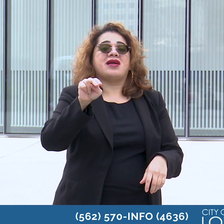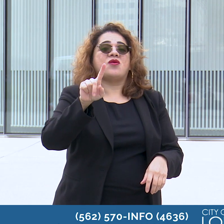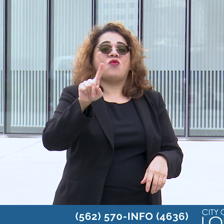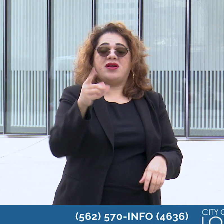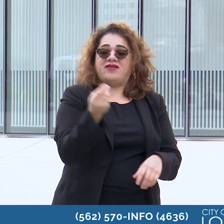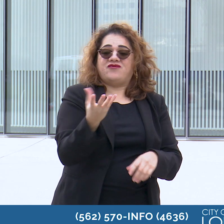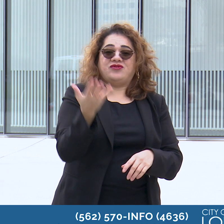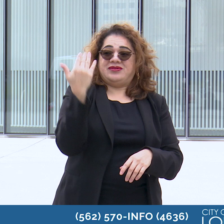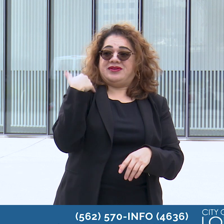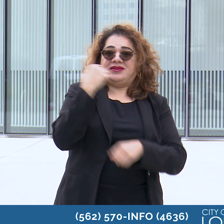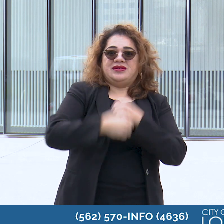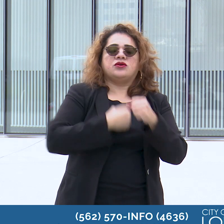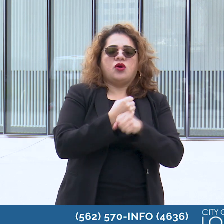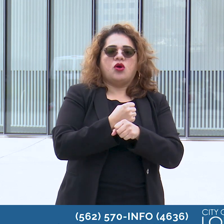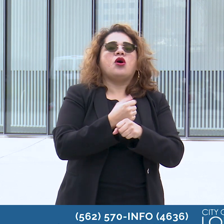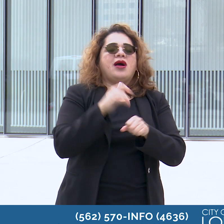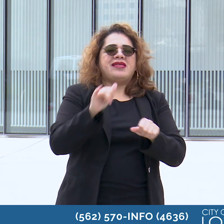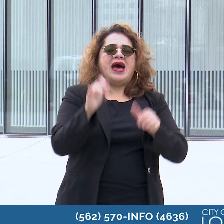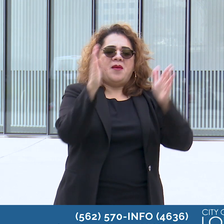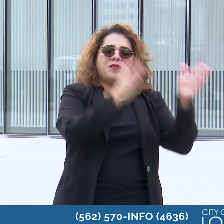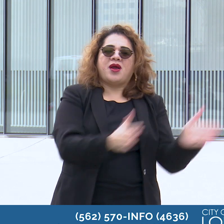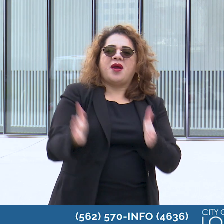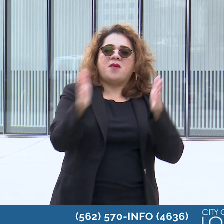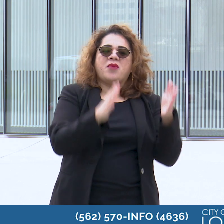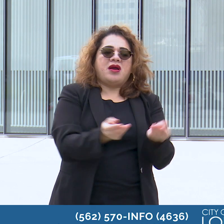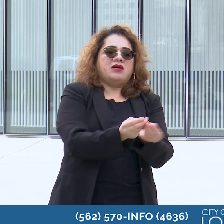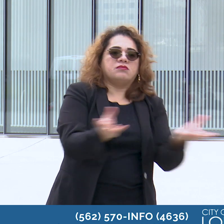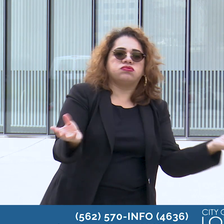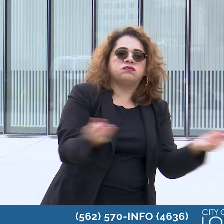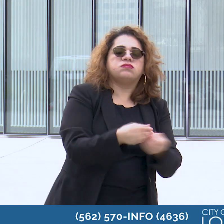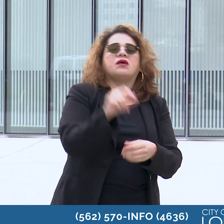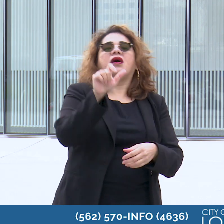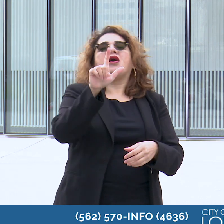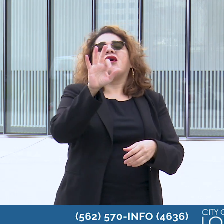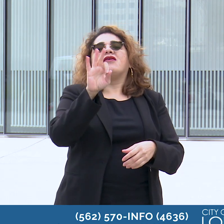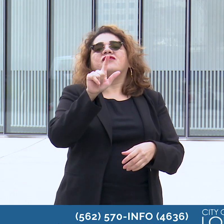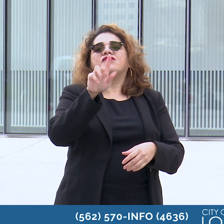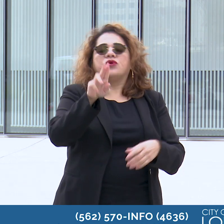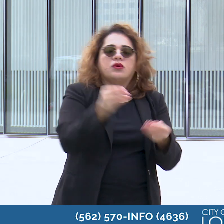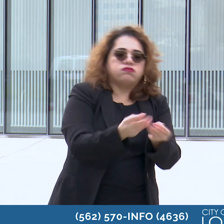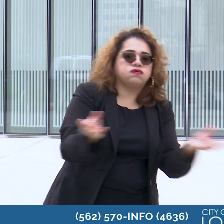So my point is we have been preparing for this for a while and we're ready.